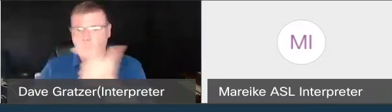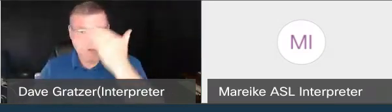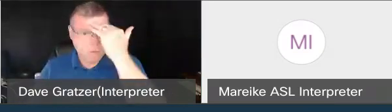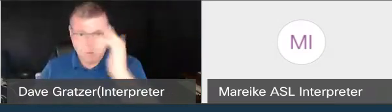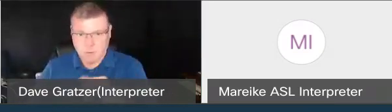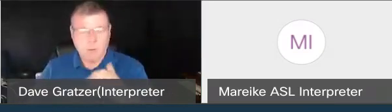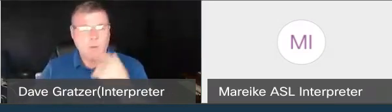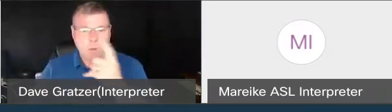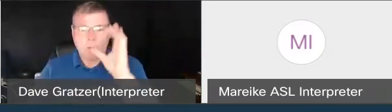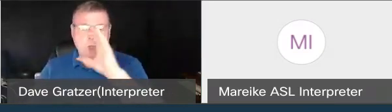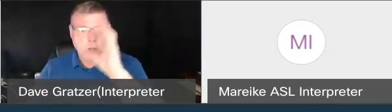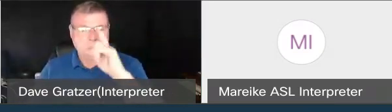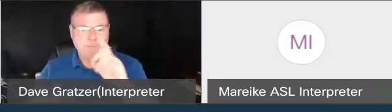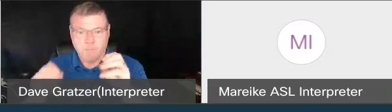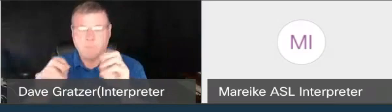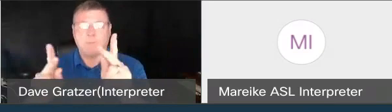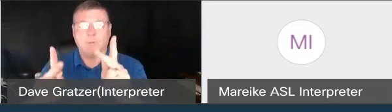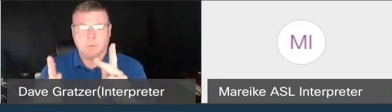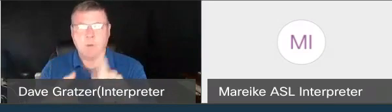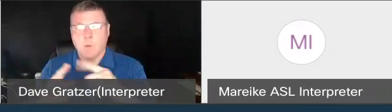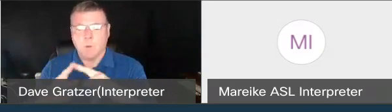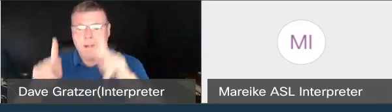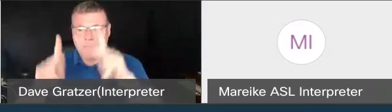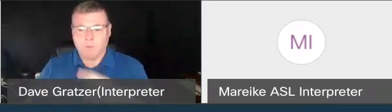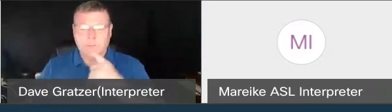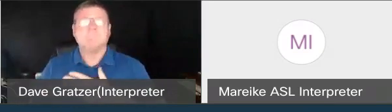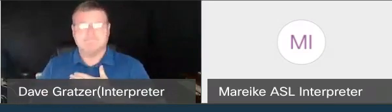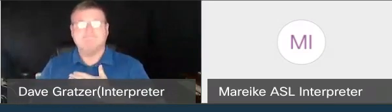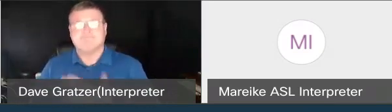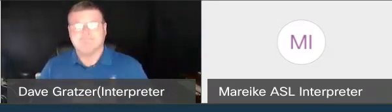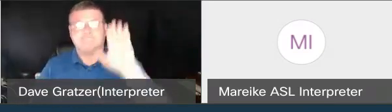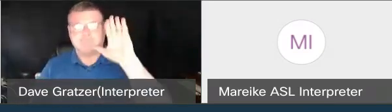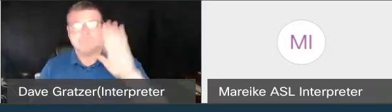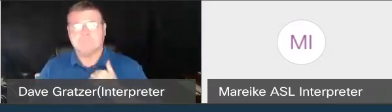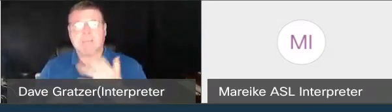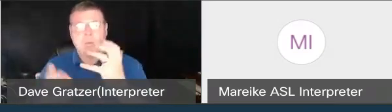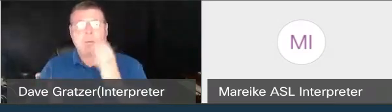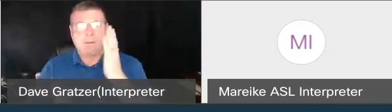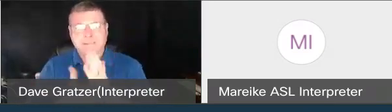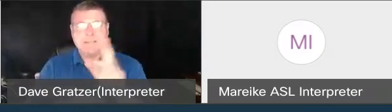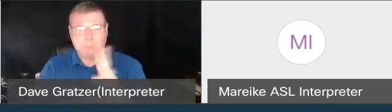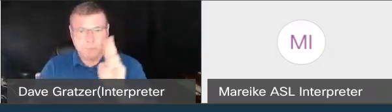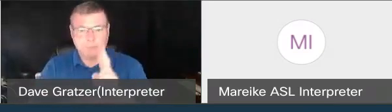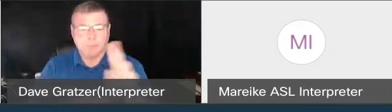for that opportunity when somebody is willing to say, "Yes, I'd like to-- I want to change course." And just a mere transport to the sobering center,